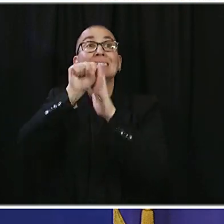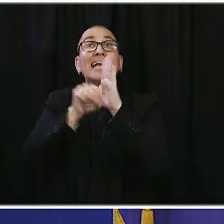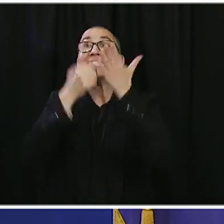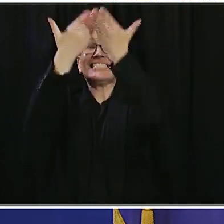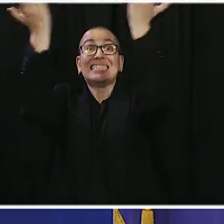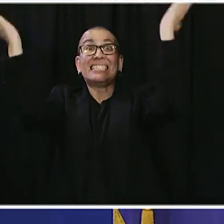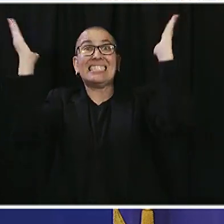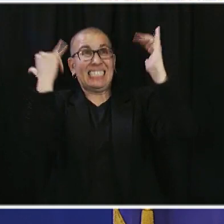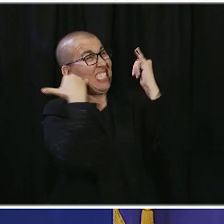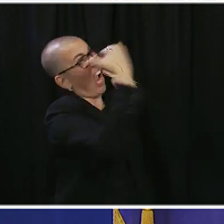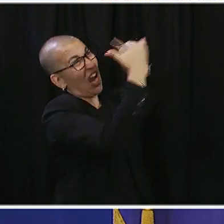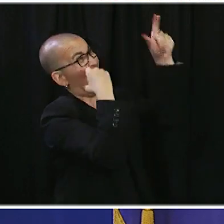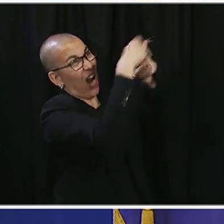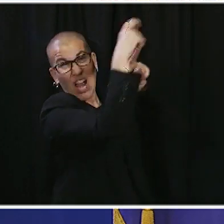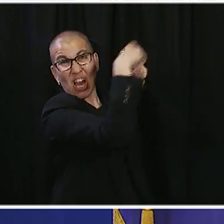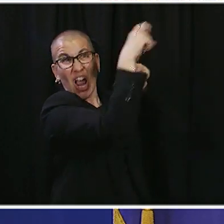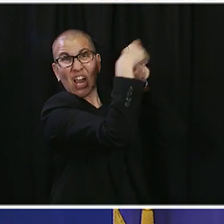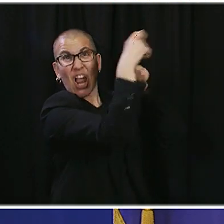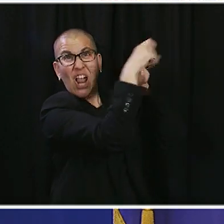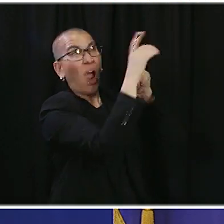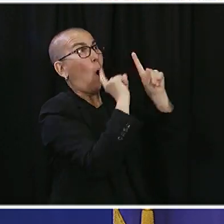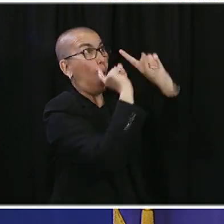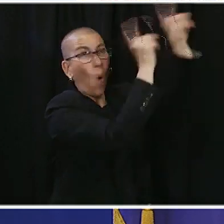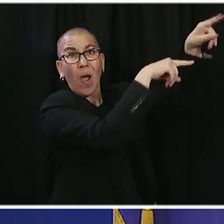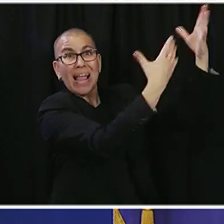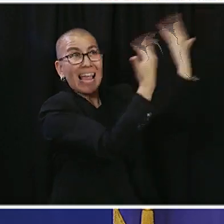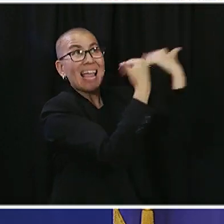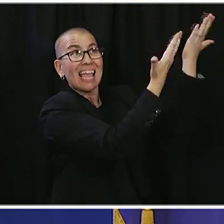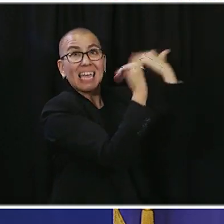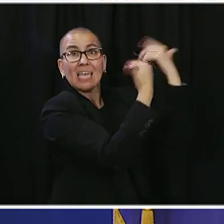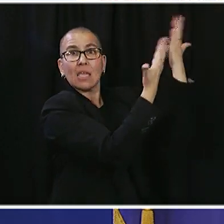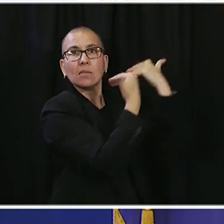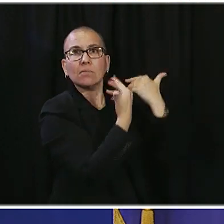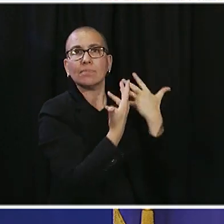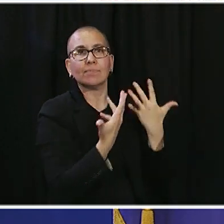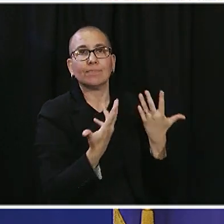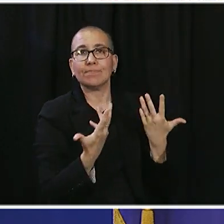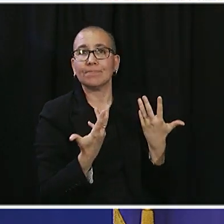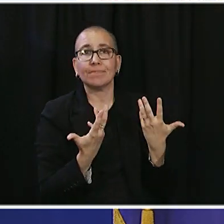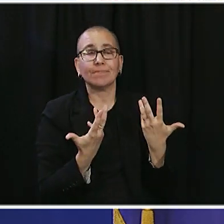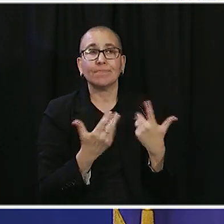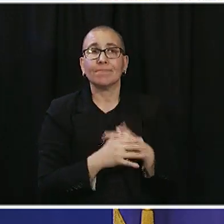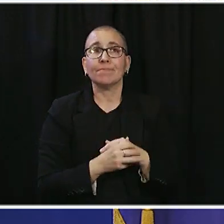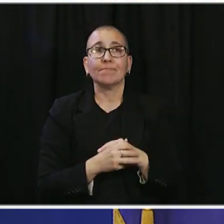WHEN WE STARTED ORDERING, WE STARTED COMPETING AGAINST EVERYONE ELSE. SO MY GUARANTEE HAS TO BE THAT AND THAT'S WHAT KEEPS ME UP AT NIGHT.